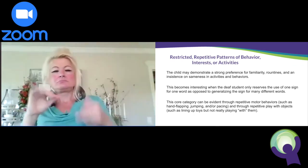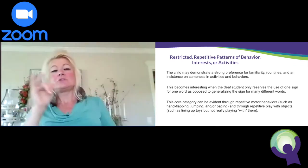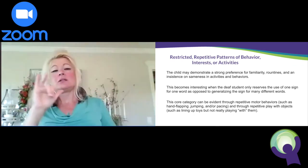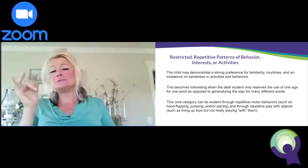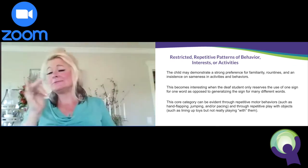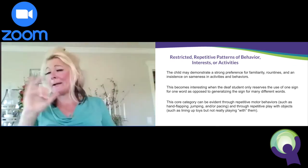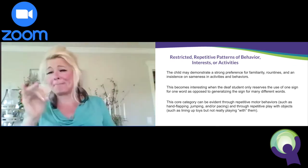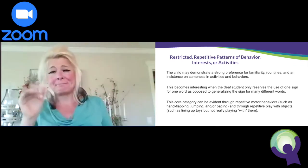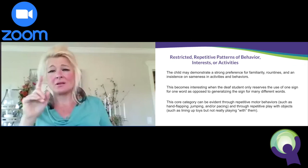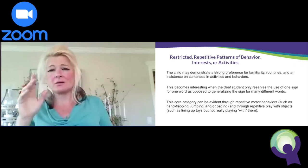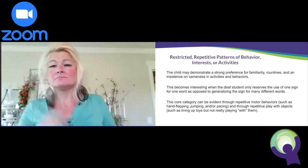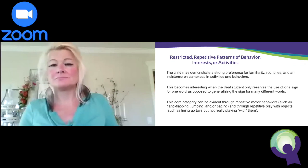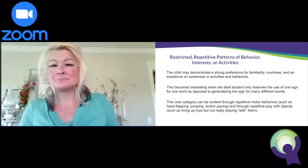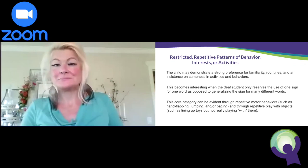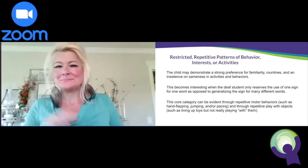they can focus attention on you,